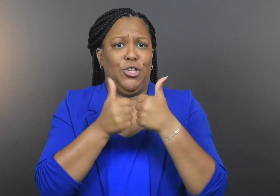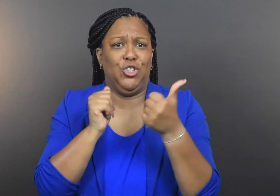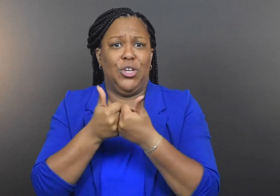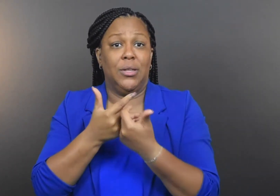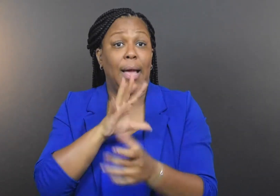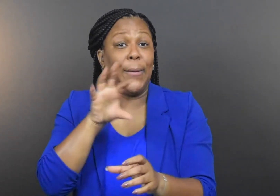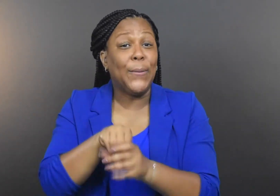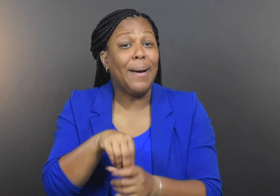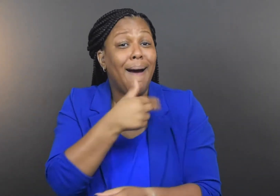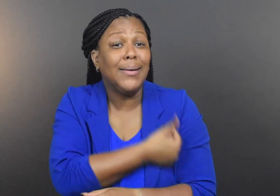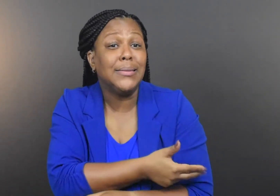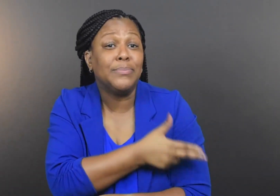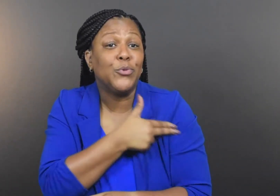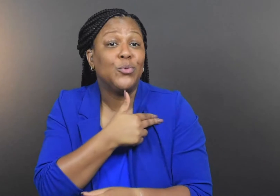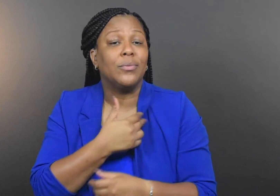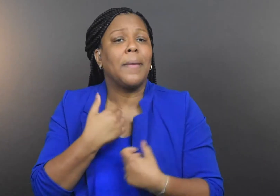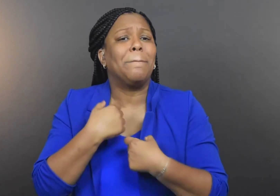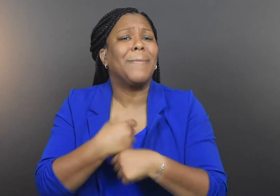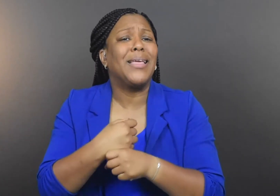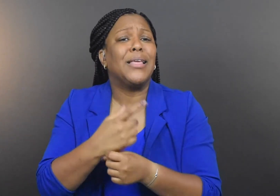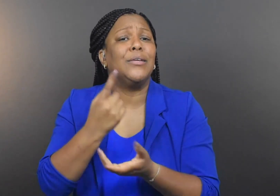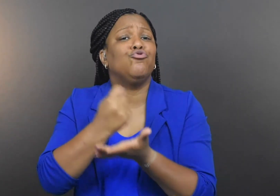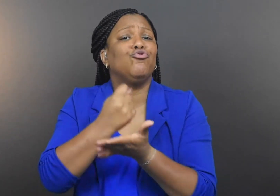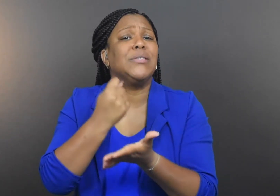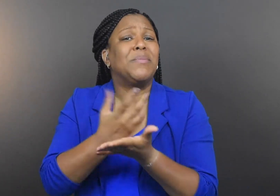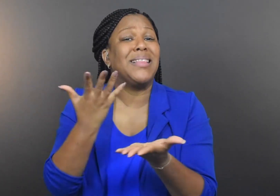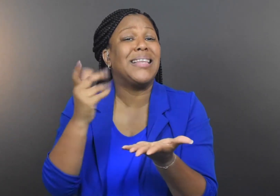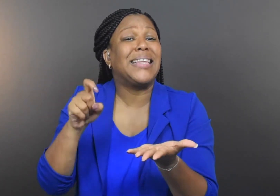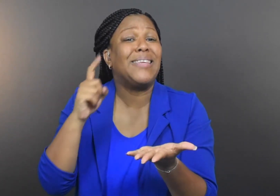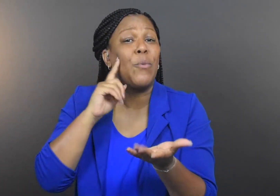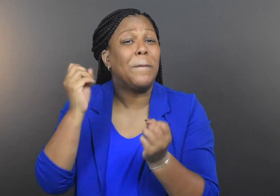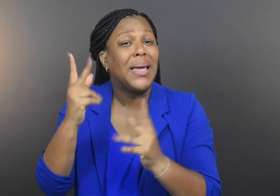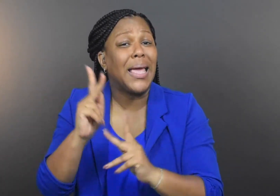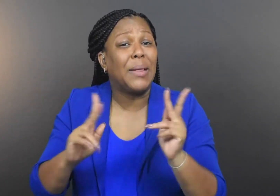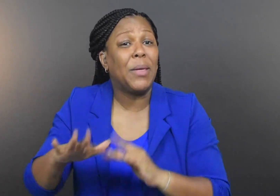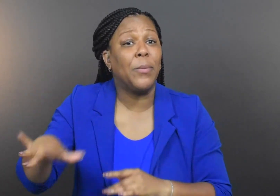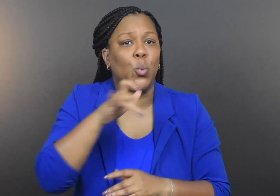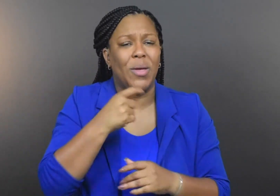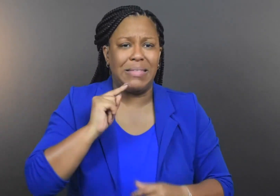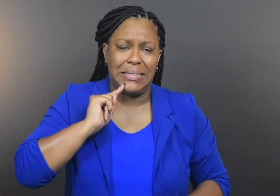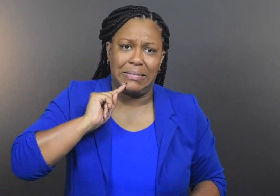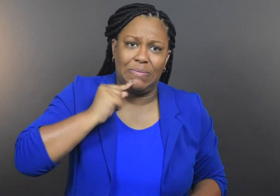making treatment for many people with severe COVID-19 illness very difficult.